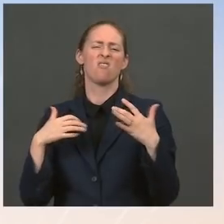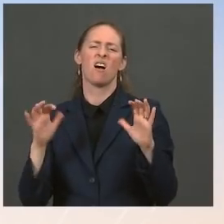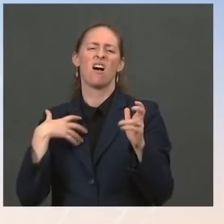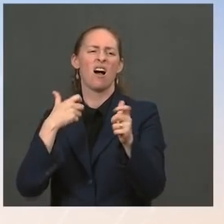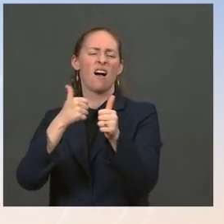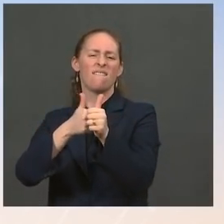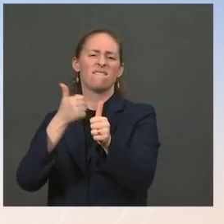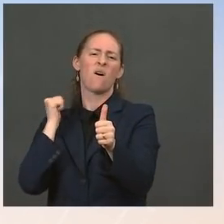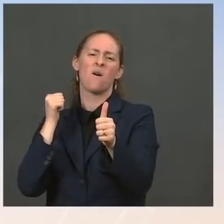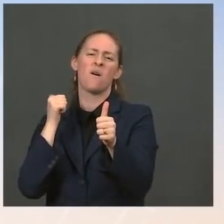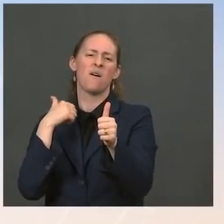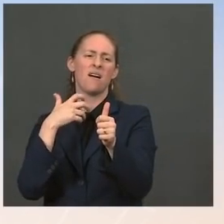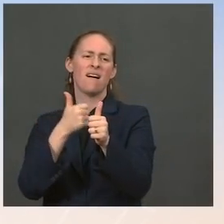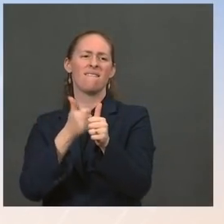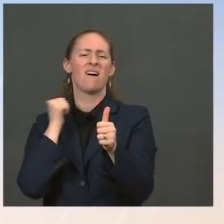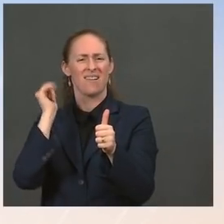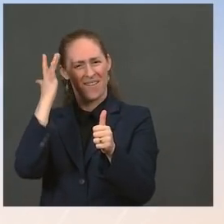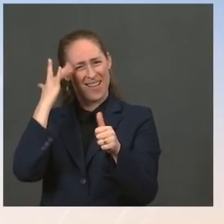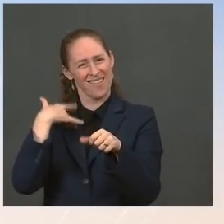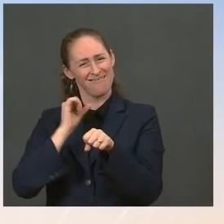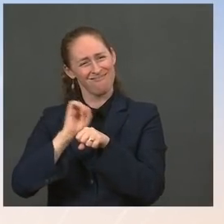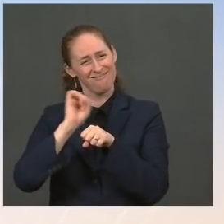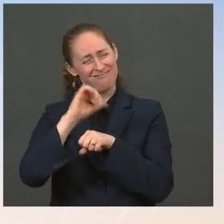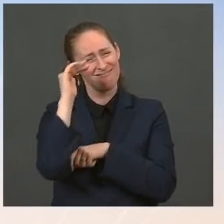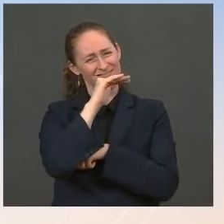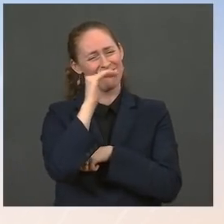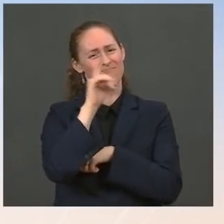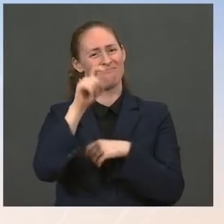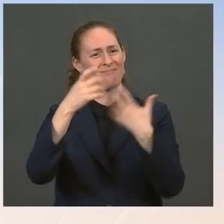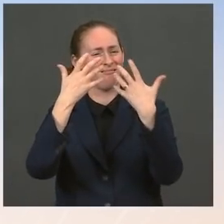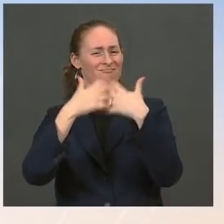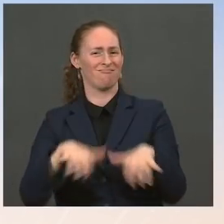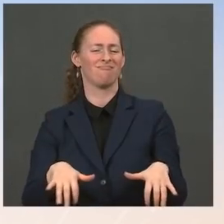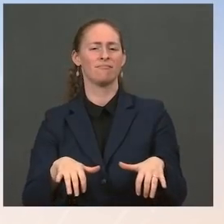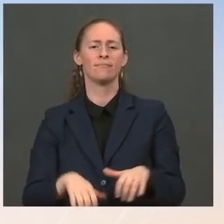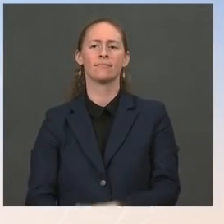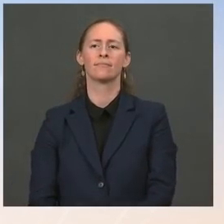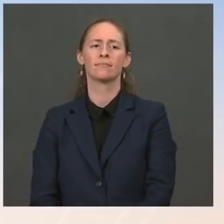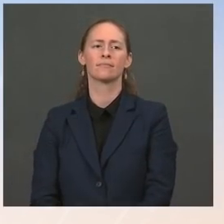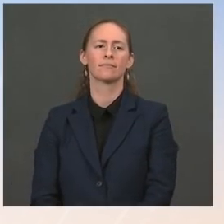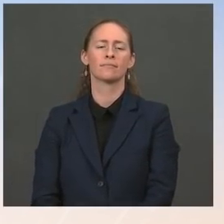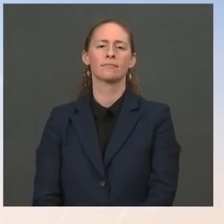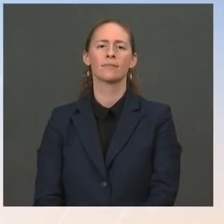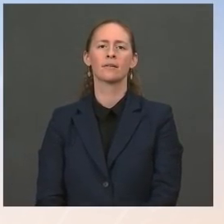That's why we're working to prevent this from happening. I would say, in terms of the cost of meat